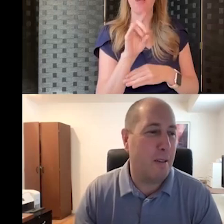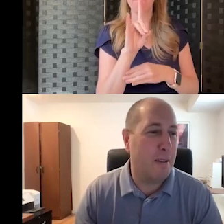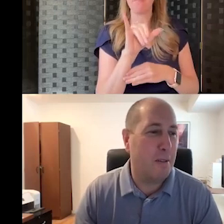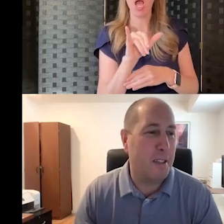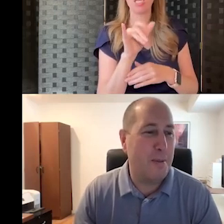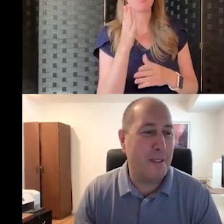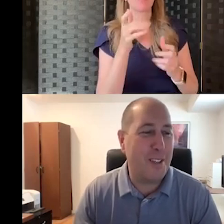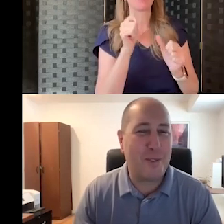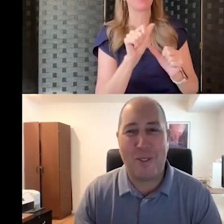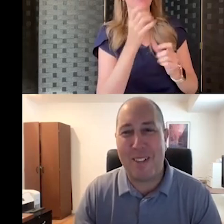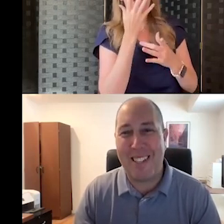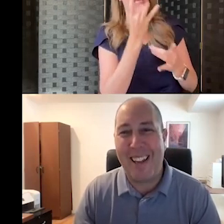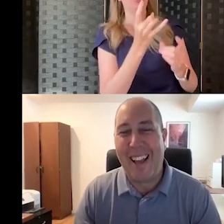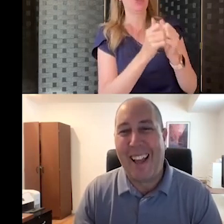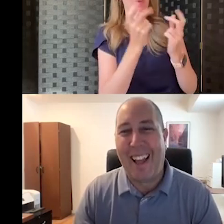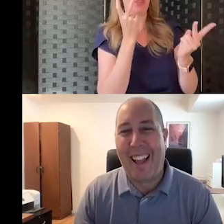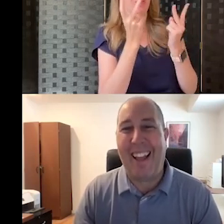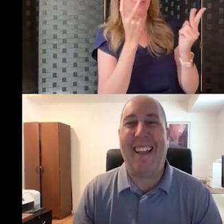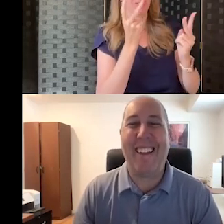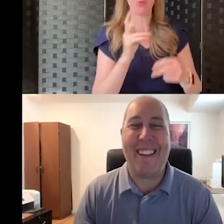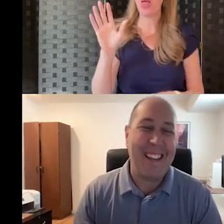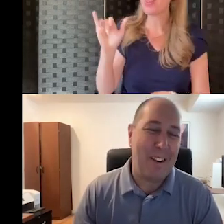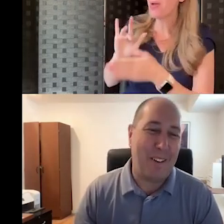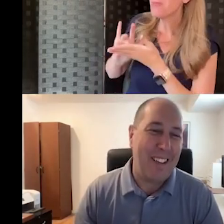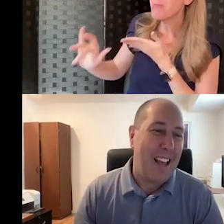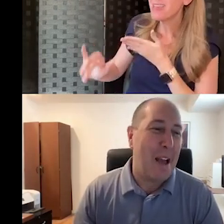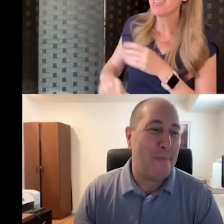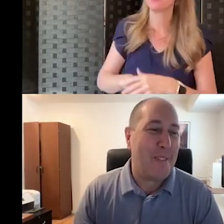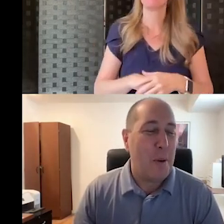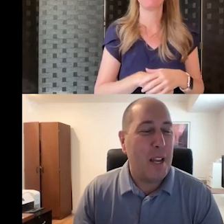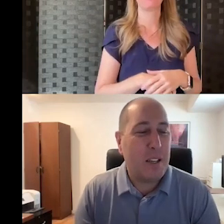a little interesting with the visuals. >> Adrian: That would have been mean. Jared: We had a